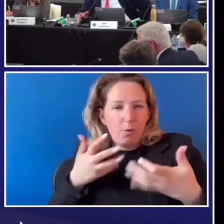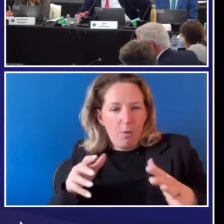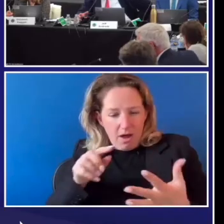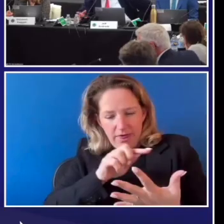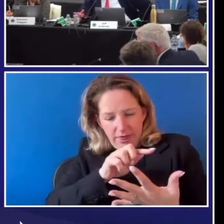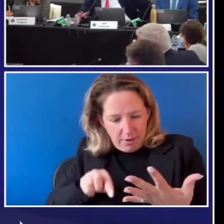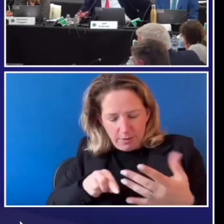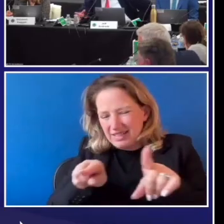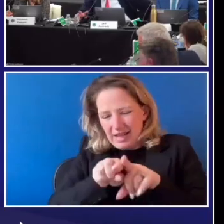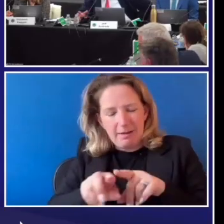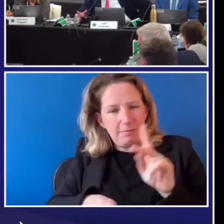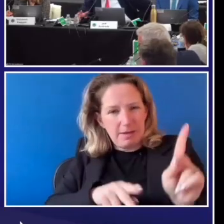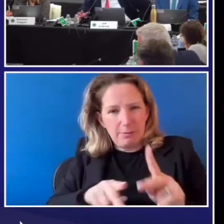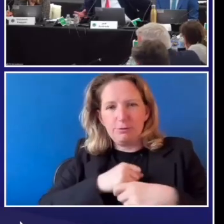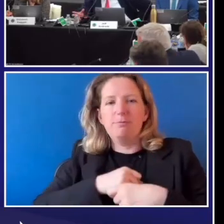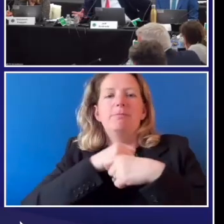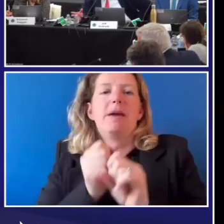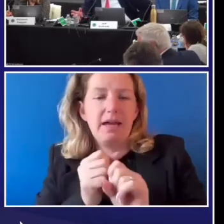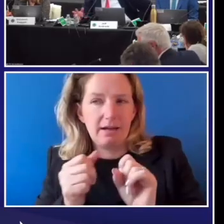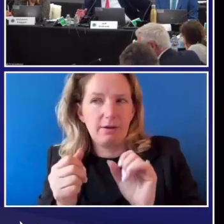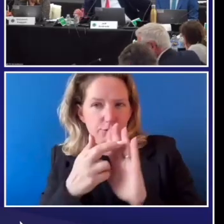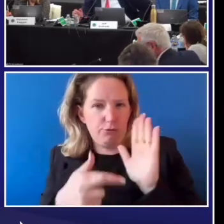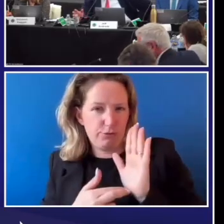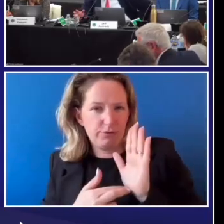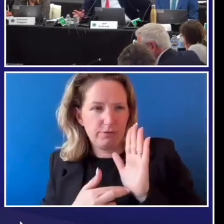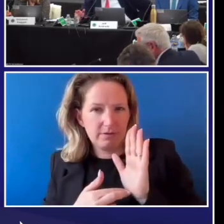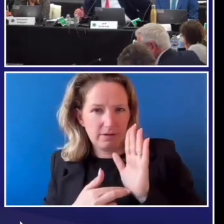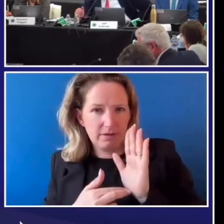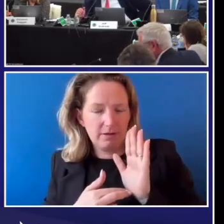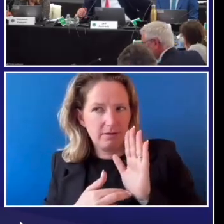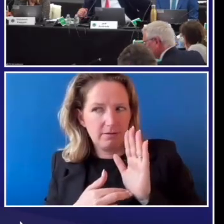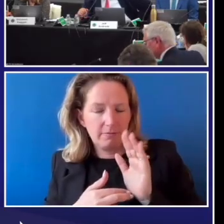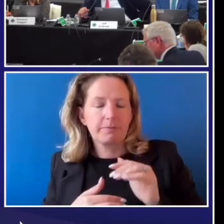Um, so that's that's where the distinction. So peer reviews evaluation, you know, there's